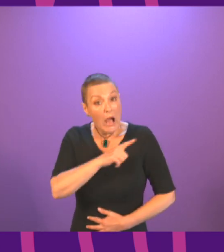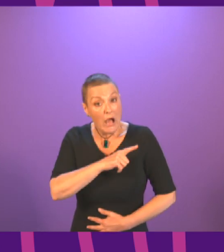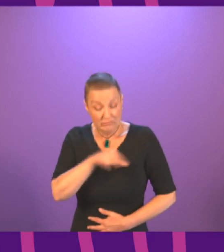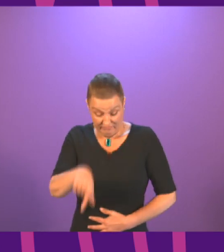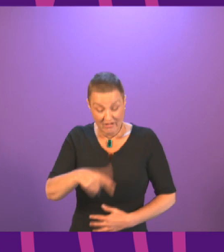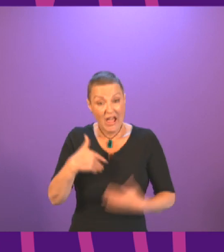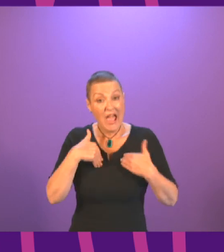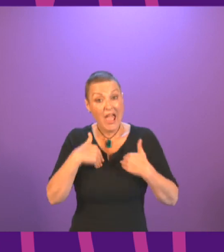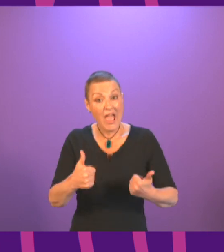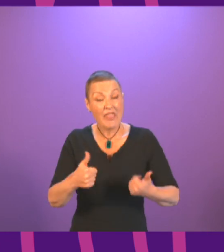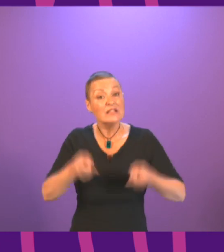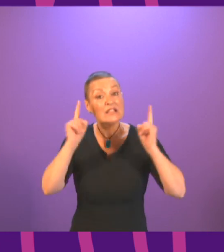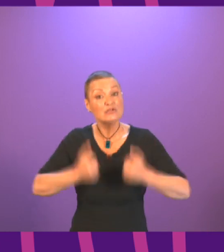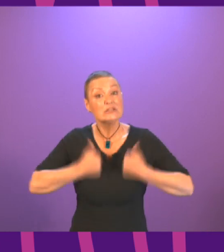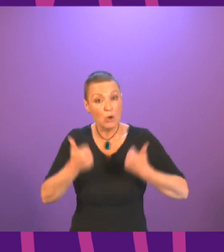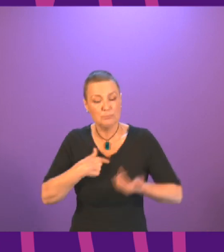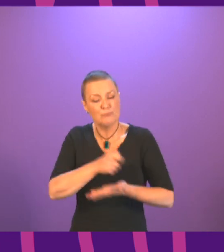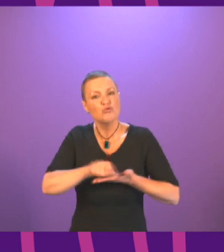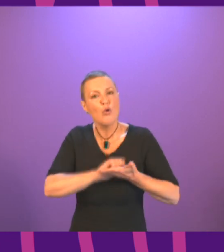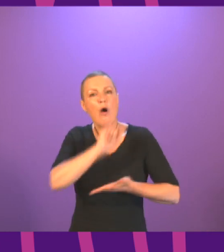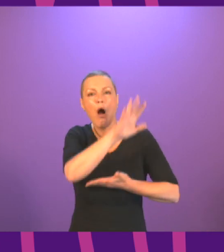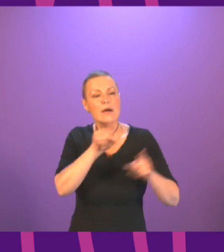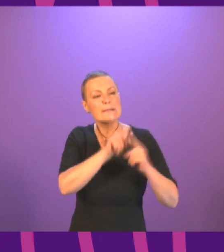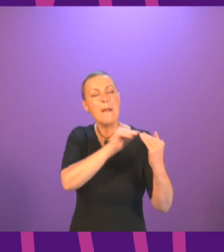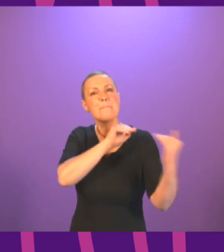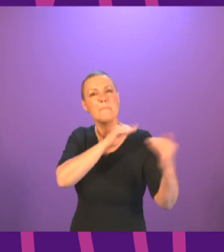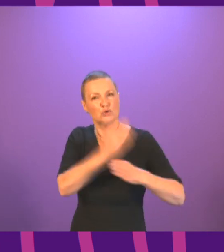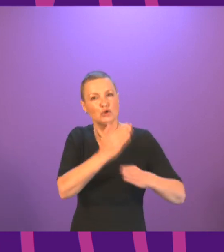health secretary has written to her counterparts in the Northern Irish, Welsh and UK Governments